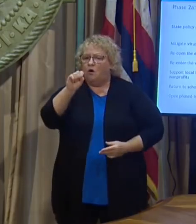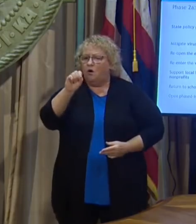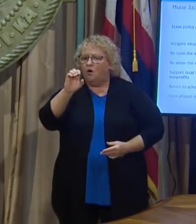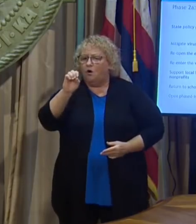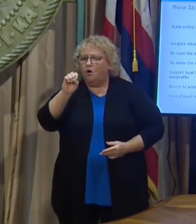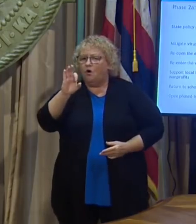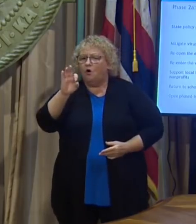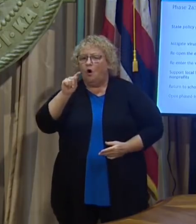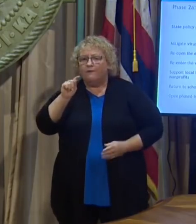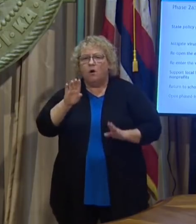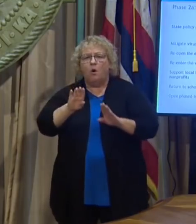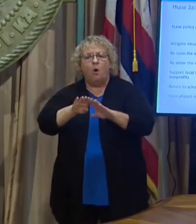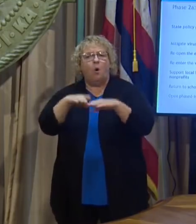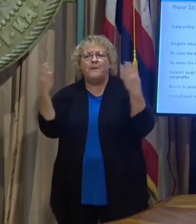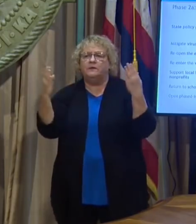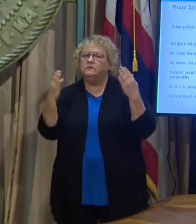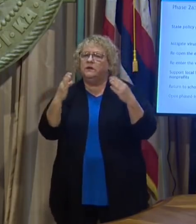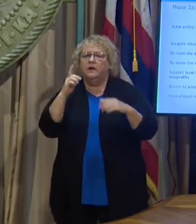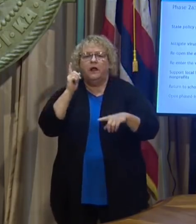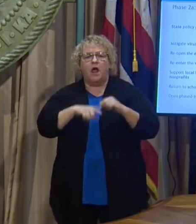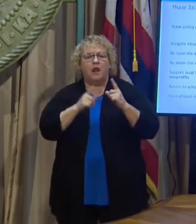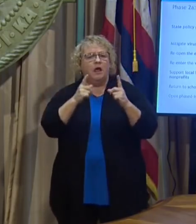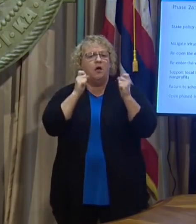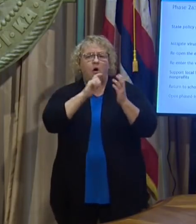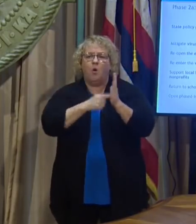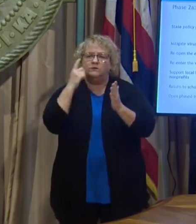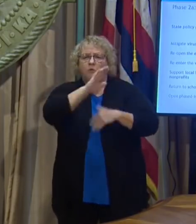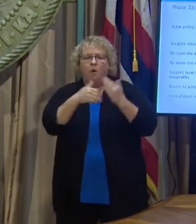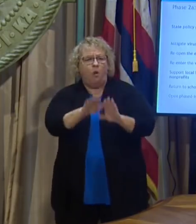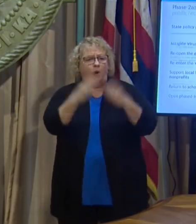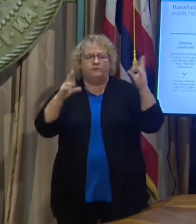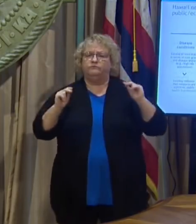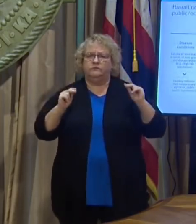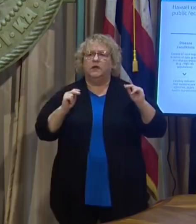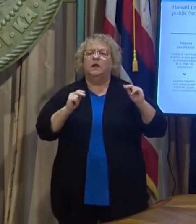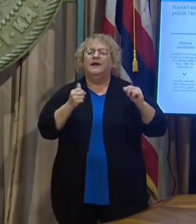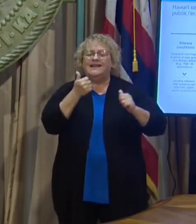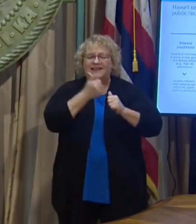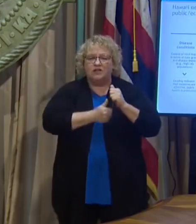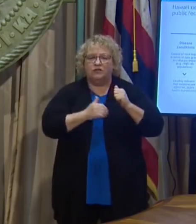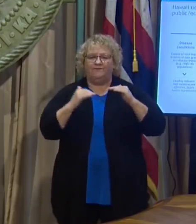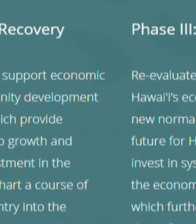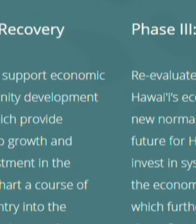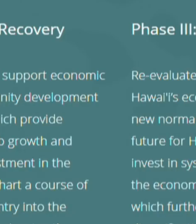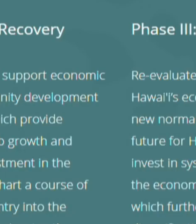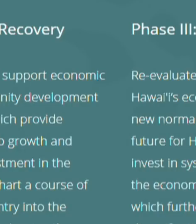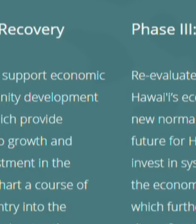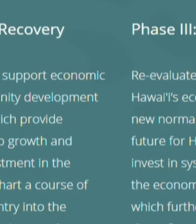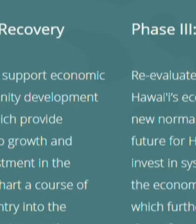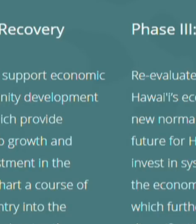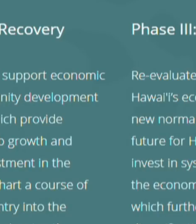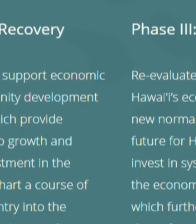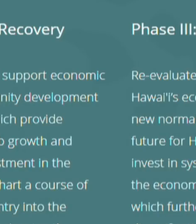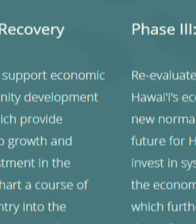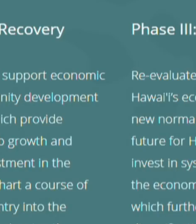WHICH BUSINESSES TO OPEN FIRST. THIS HAS TO BE A SOFT OPENING OF OUR STATE. NOT ONE FOR ALL.